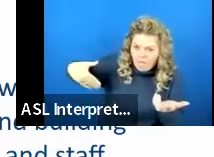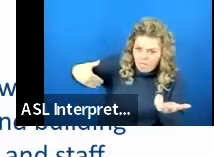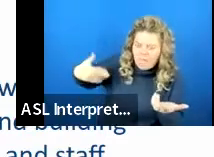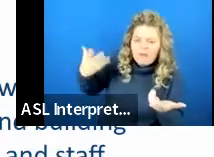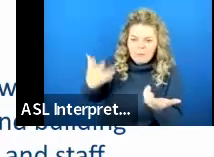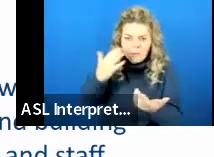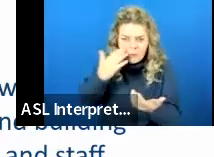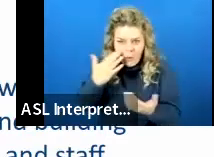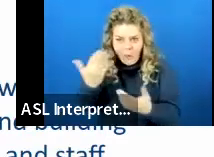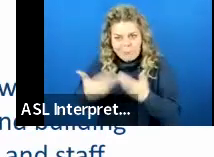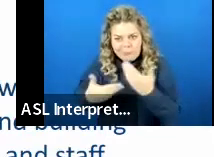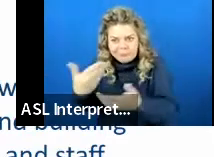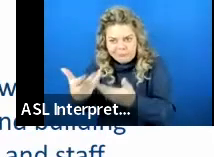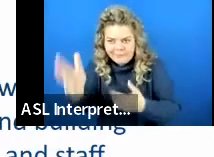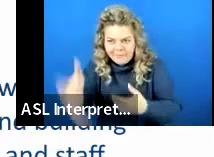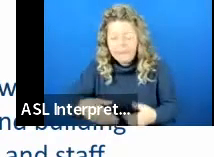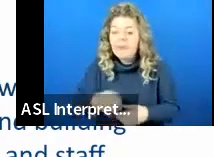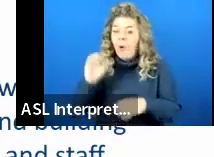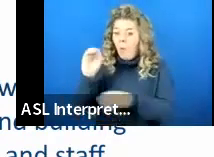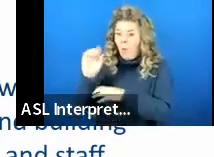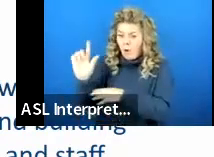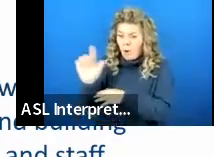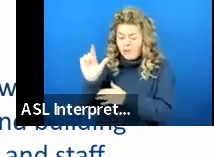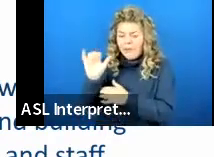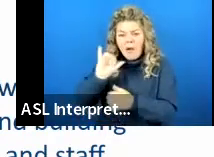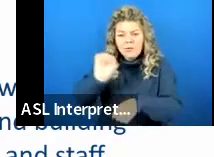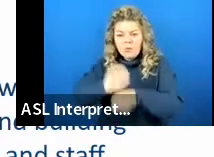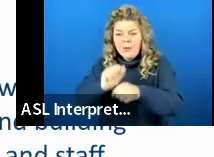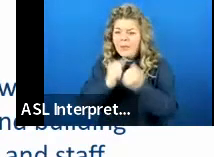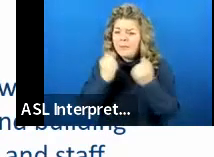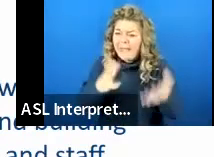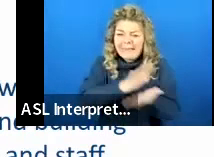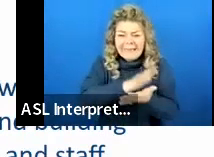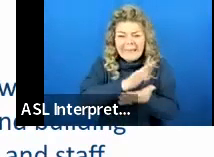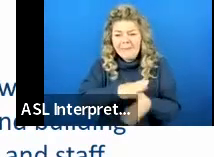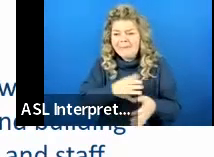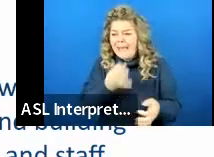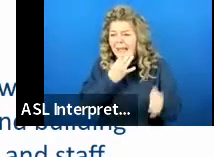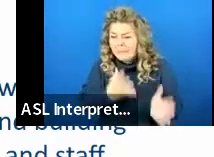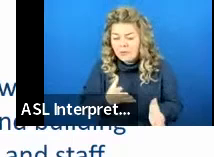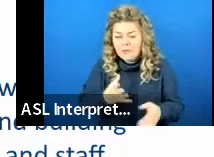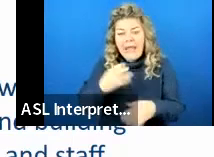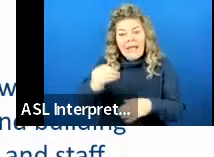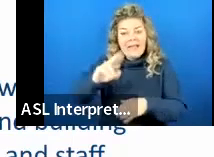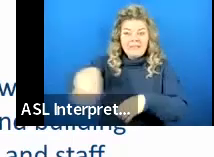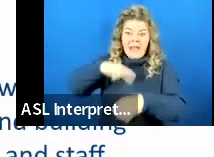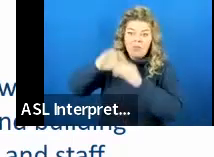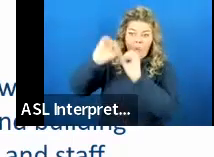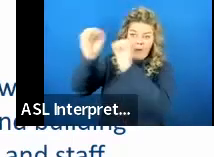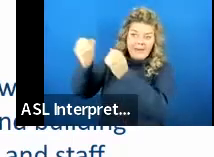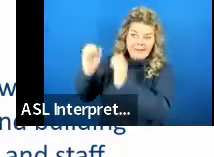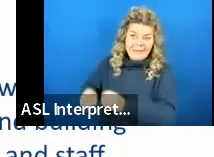Organizational learning is also working with many campus experts and local and national organizations to develop educational trainings